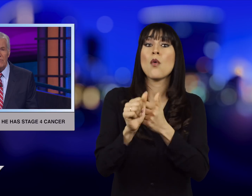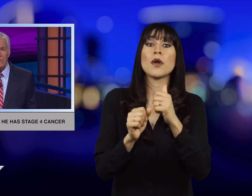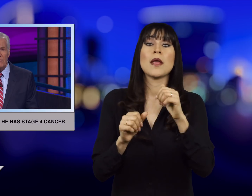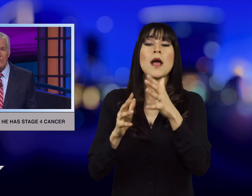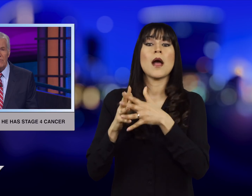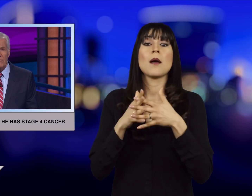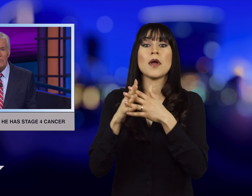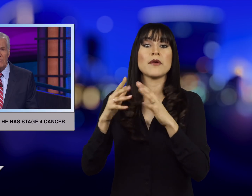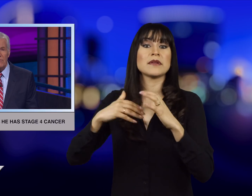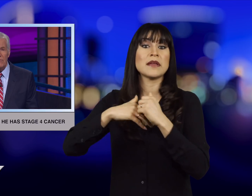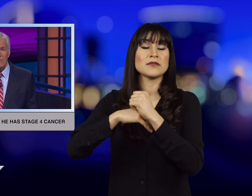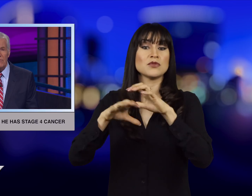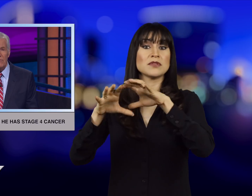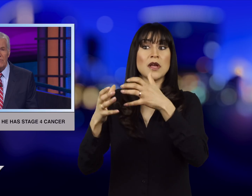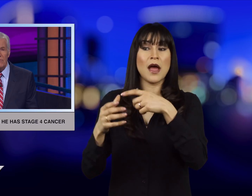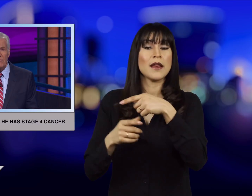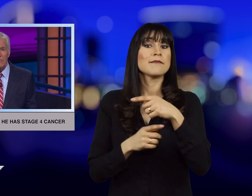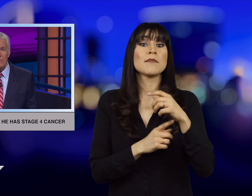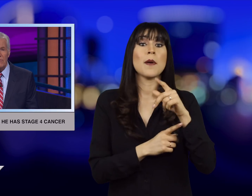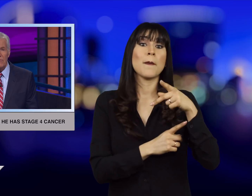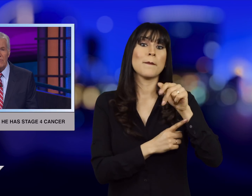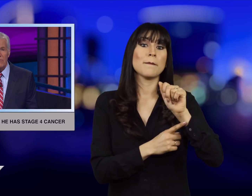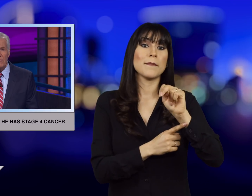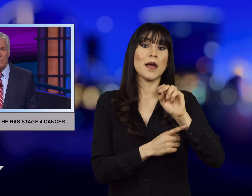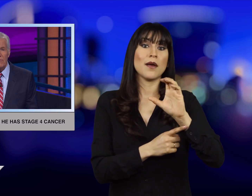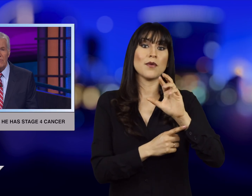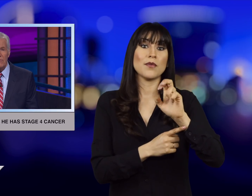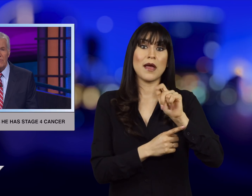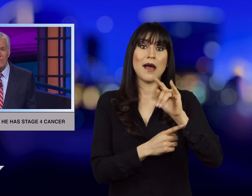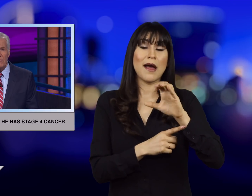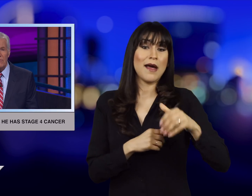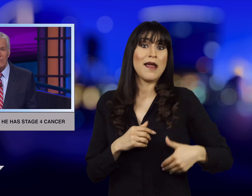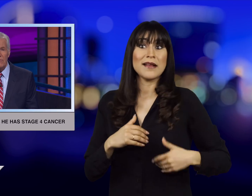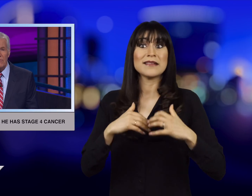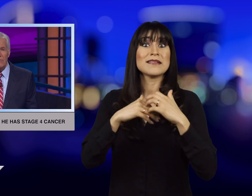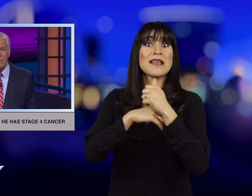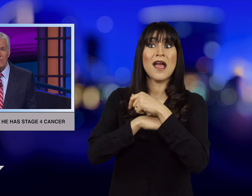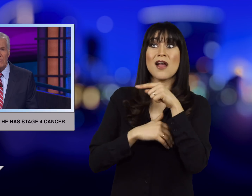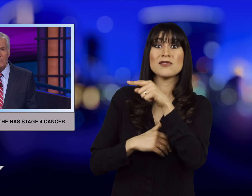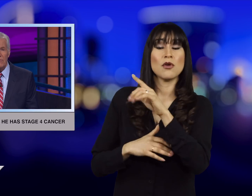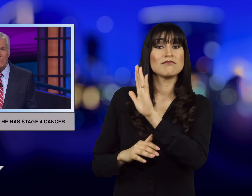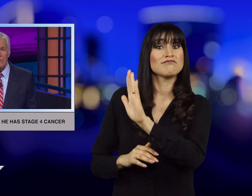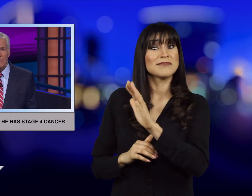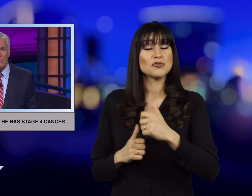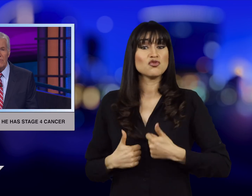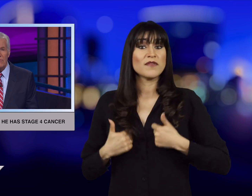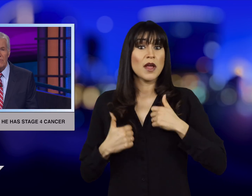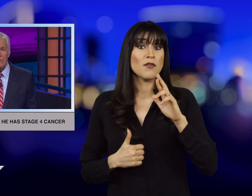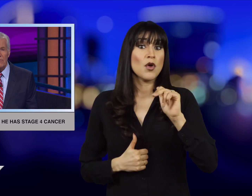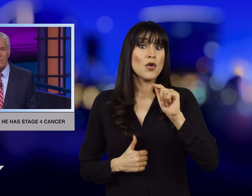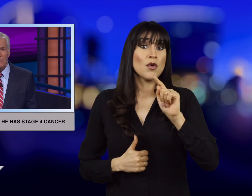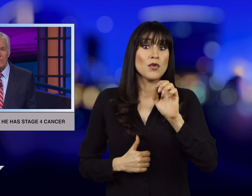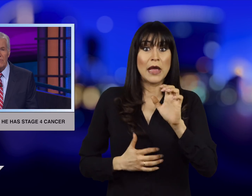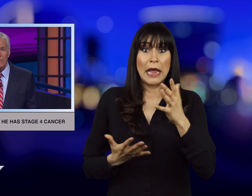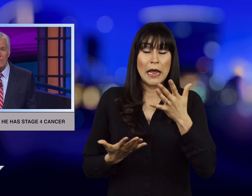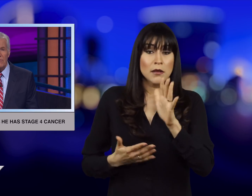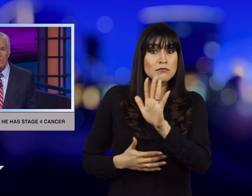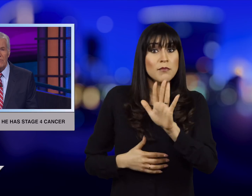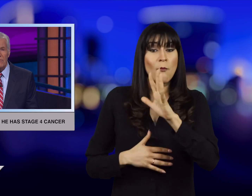According to the American Cancer Society, pancreatic cancer has a five-year survival